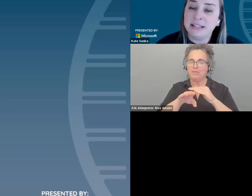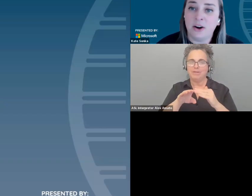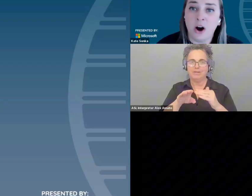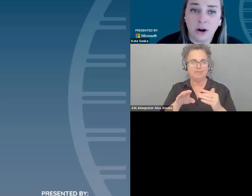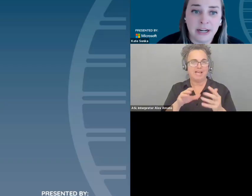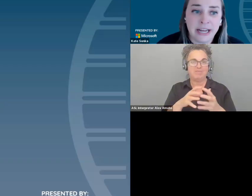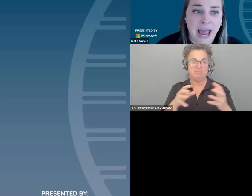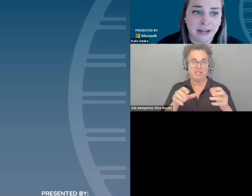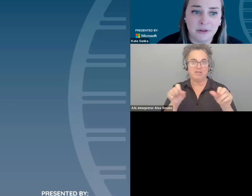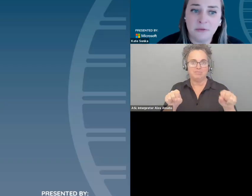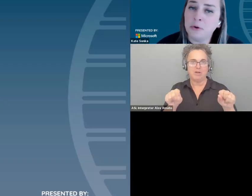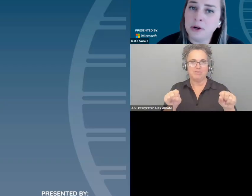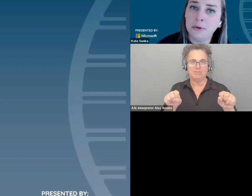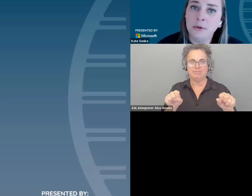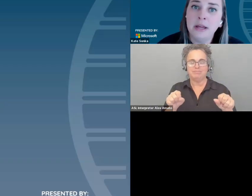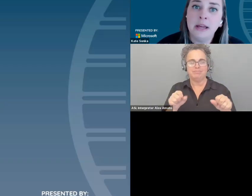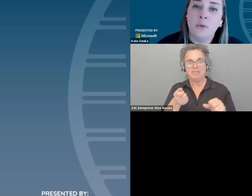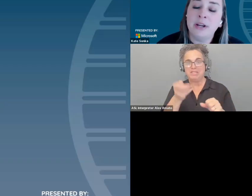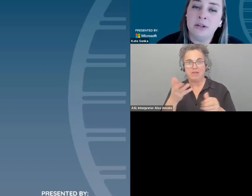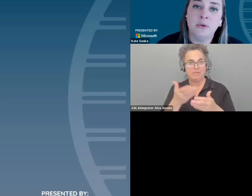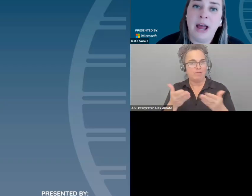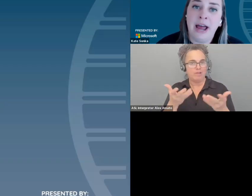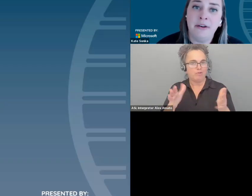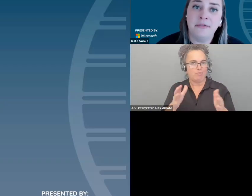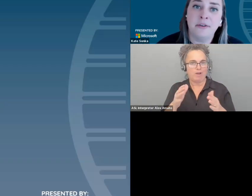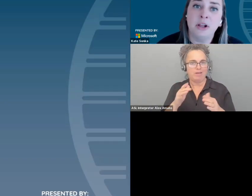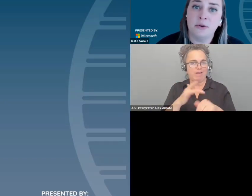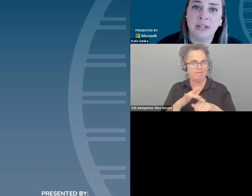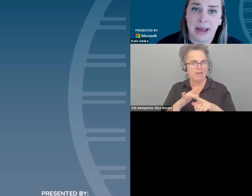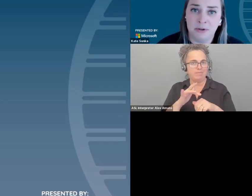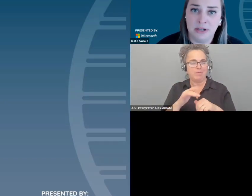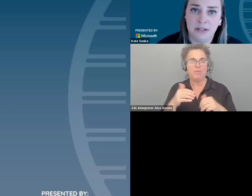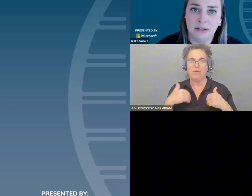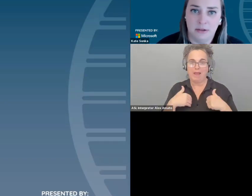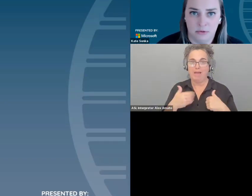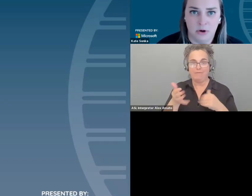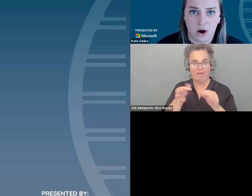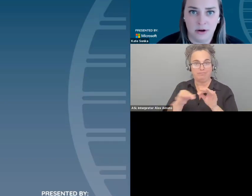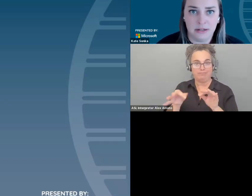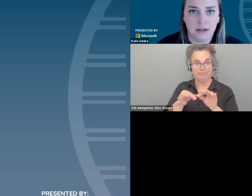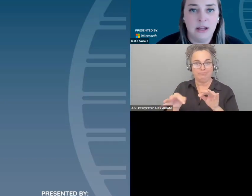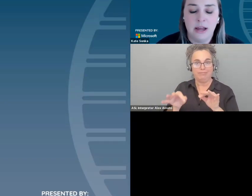Some things that are already active for you, we do have closed captions through cart.